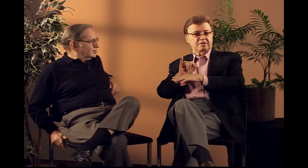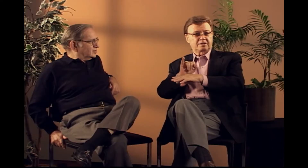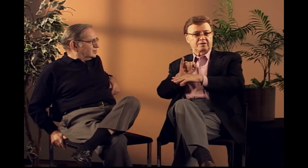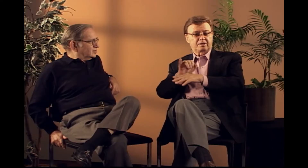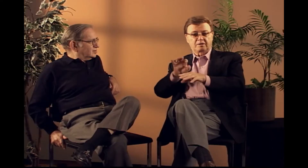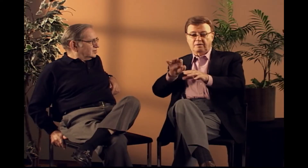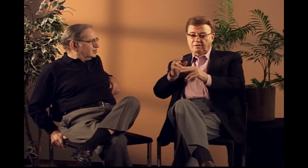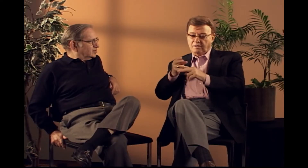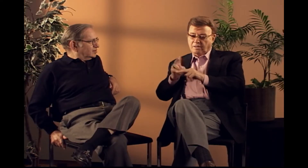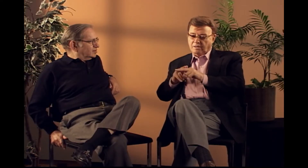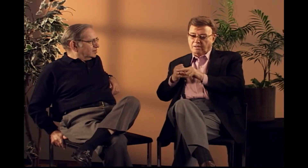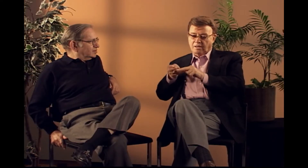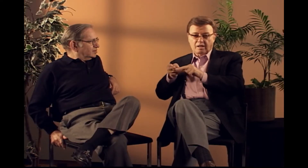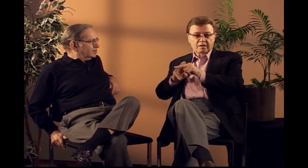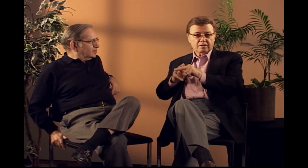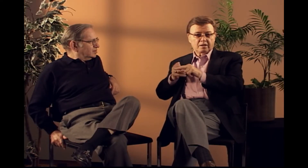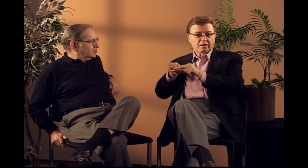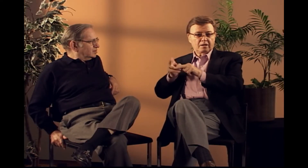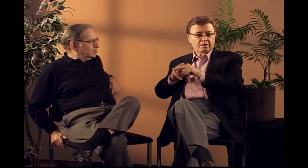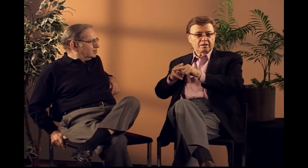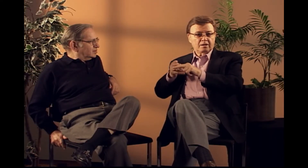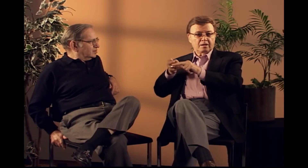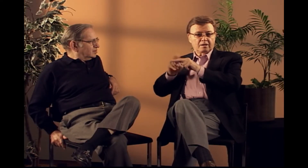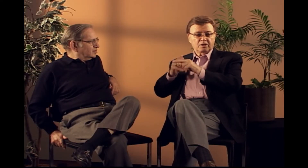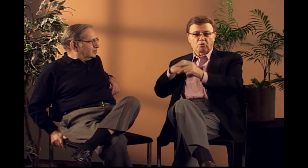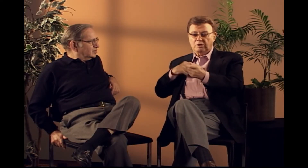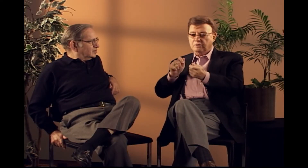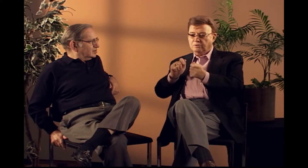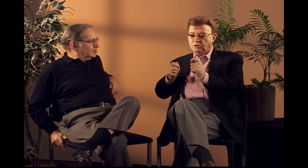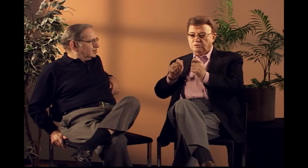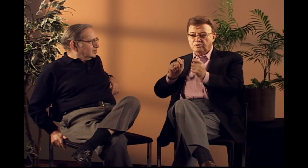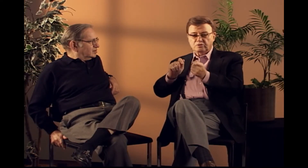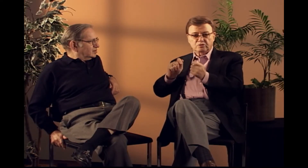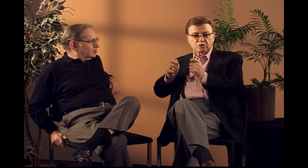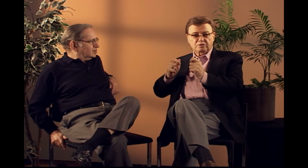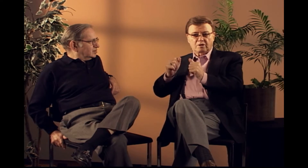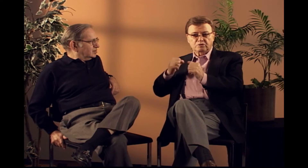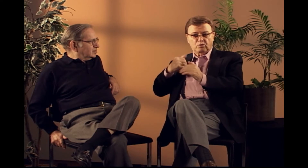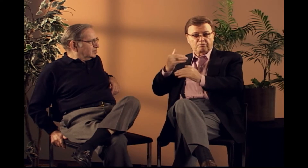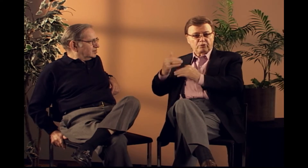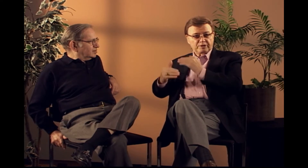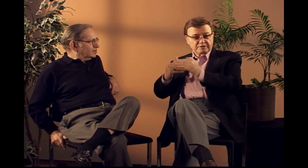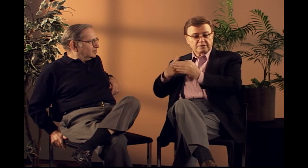basically, their improvisation. And it continued to grow, and grow, and grow.